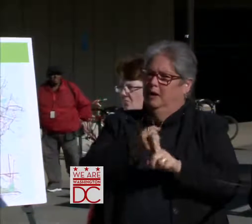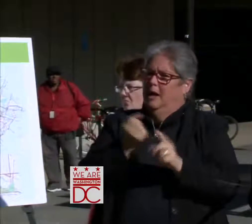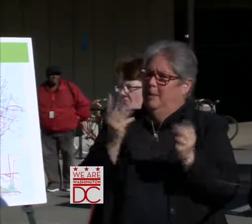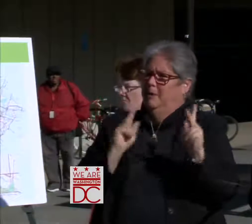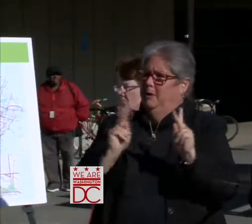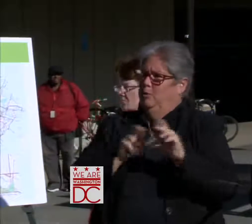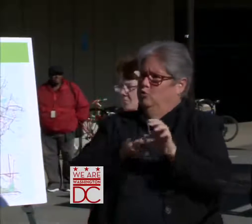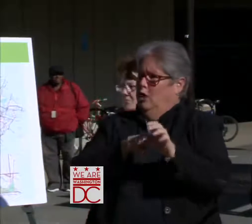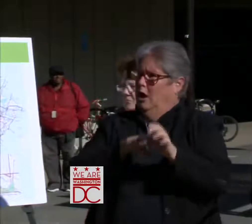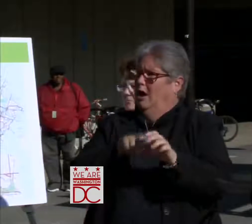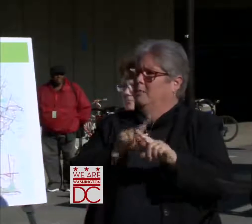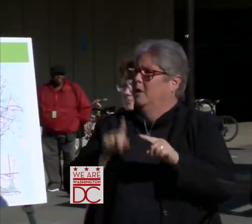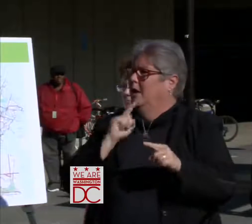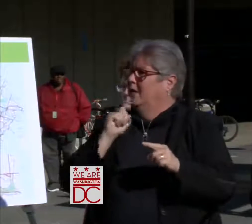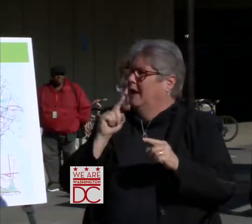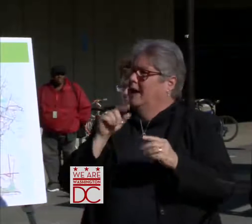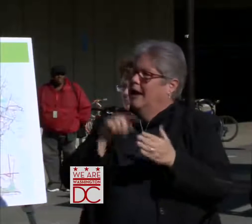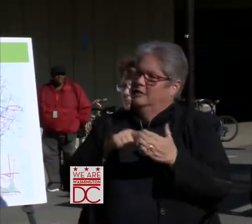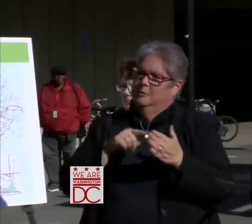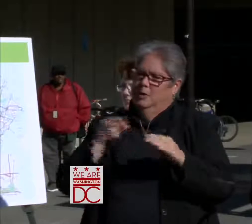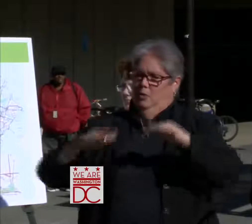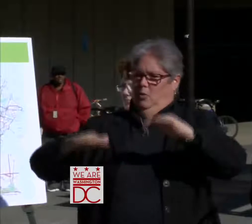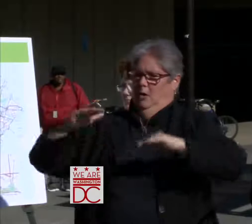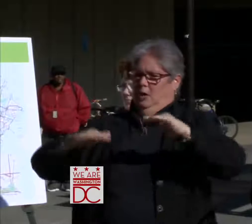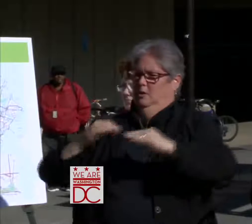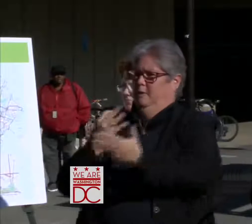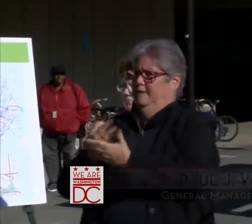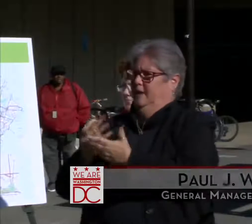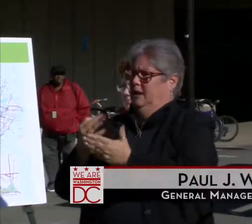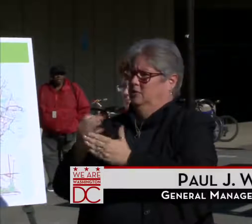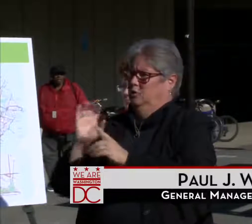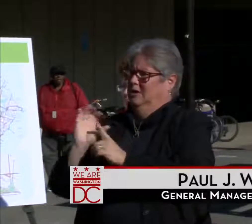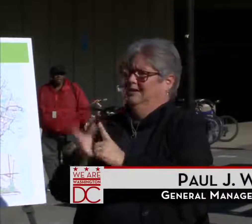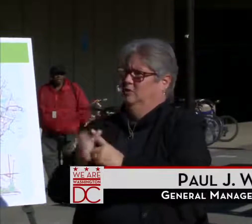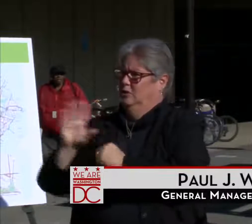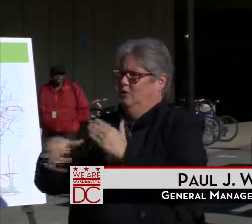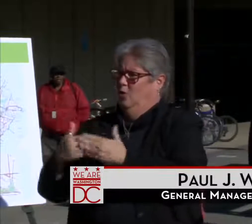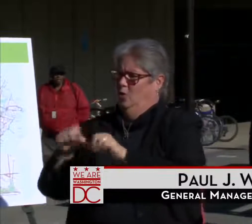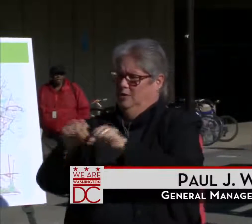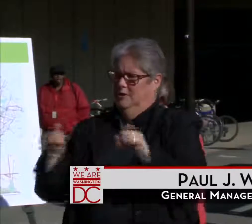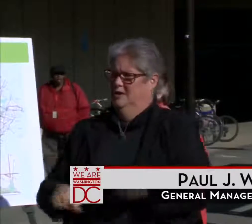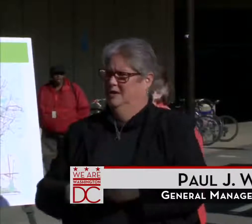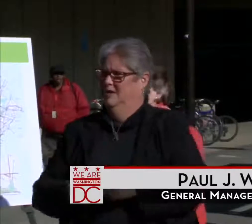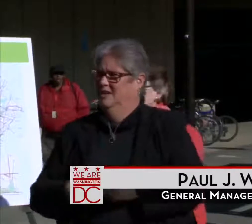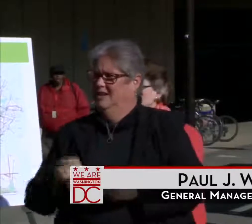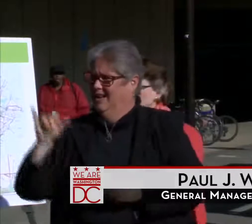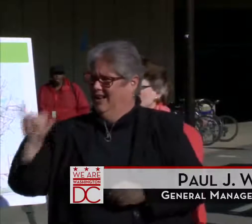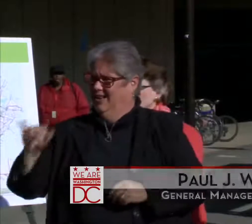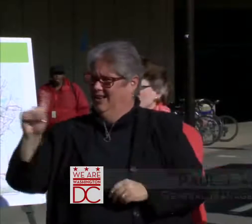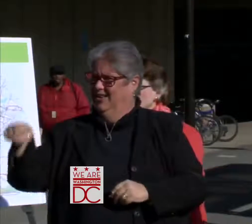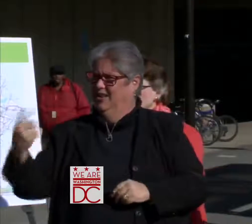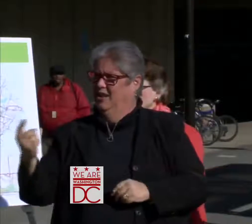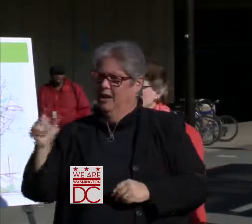RIDERSHIP BUT THAT HAS TO BE BALANCED AGAINST THE FINANCIAL CONDITION OF THE ENTIRE SYSTEM.